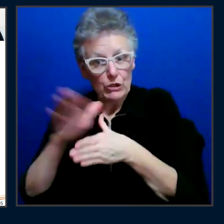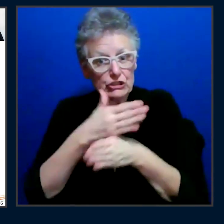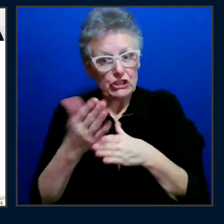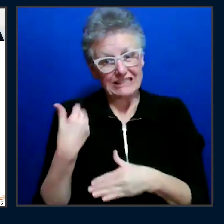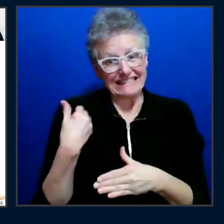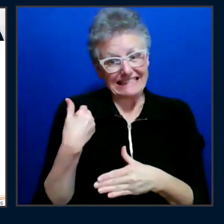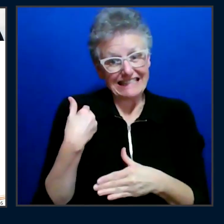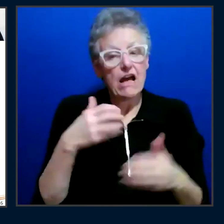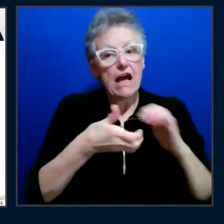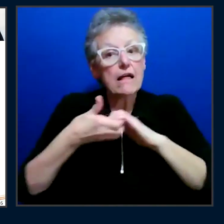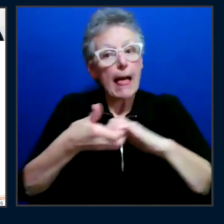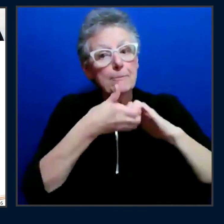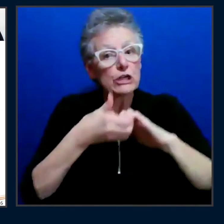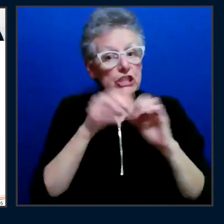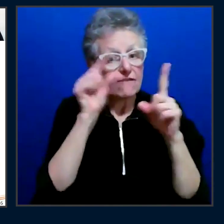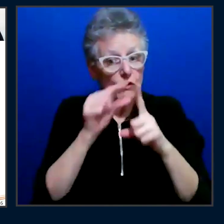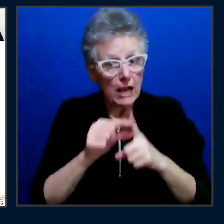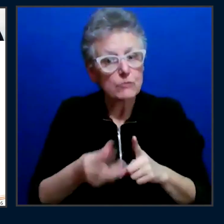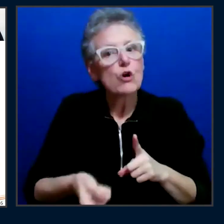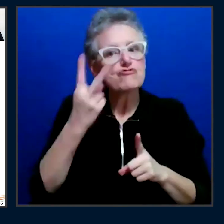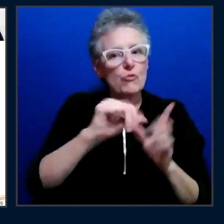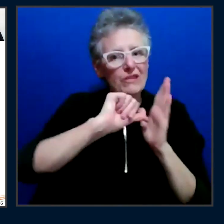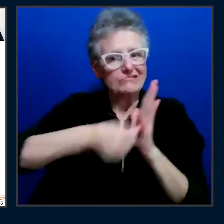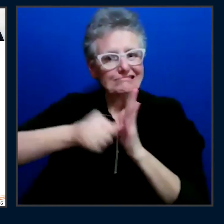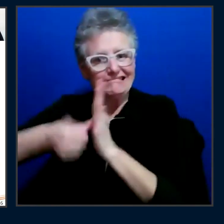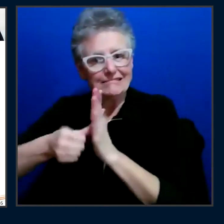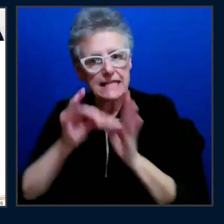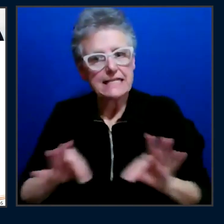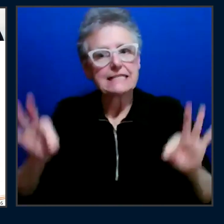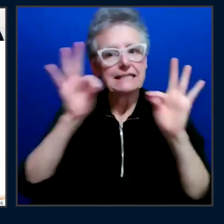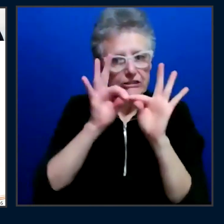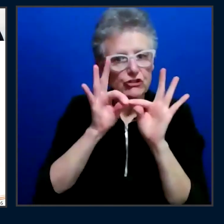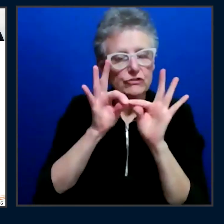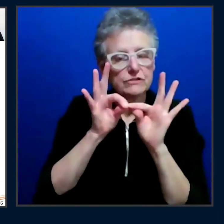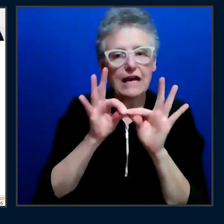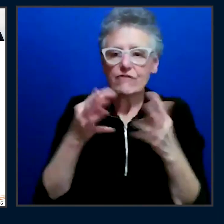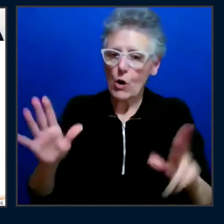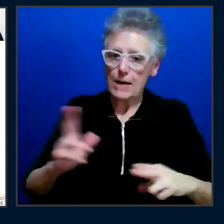that were shared earlier, collaboration and vocabulary were two of the highlighted essentials.